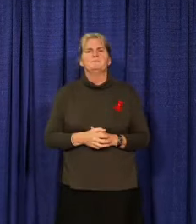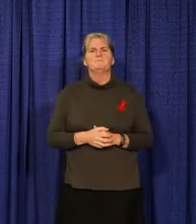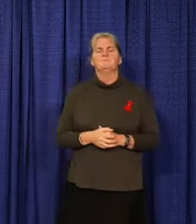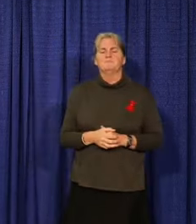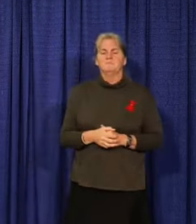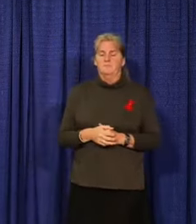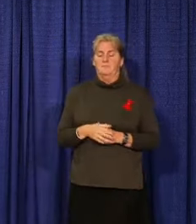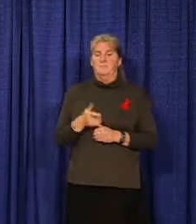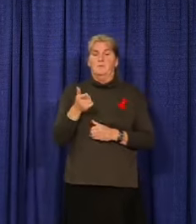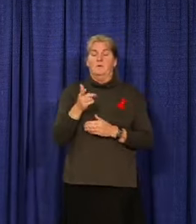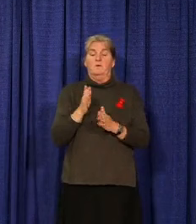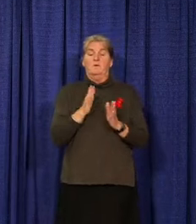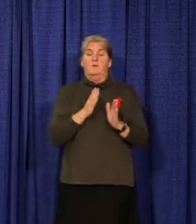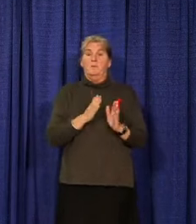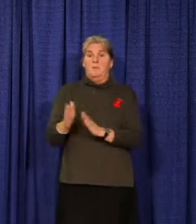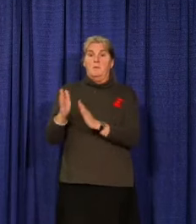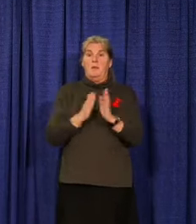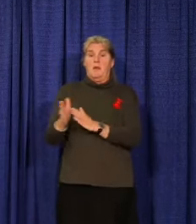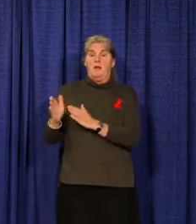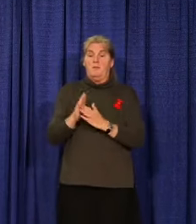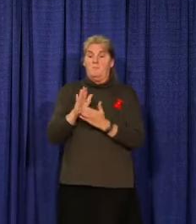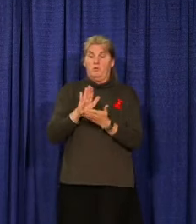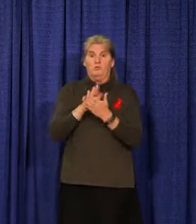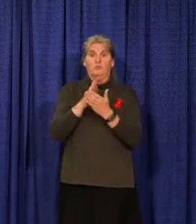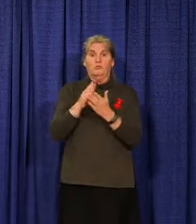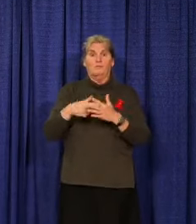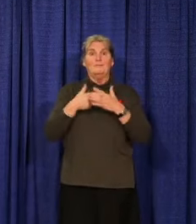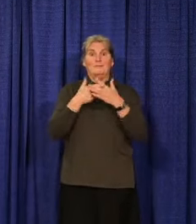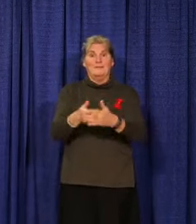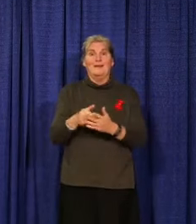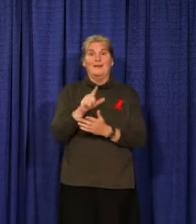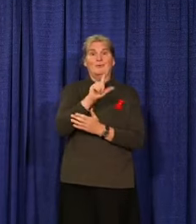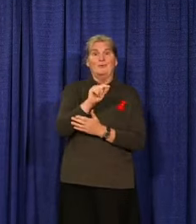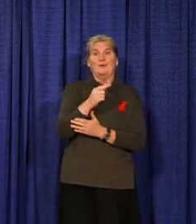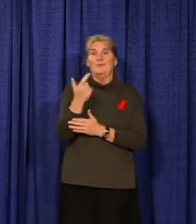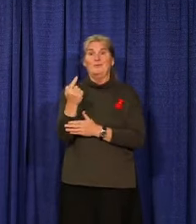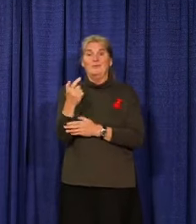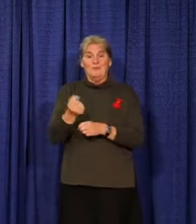Planning for the 2020-2021 school year has been underway